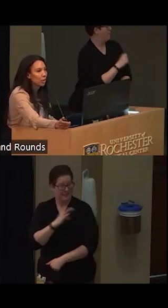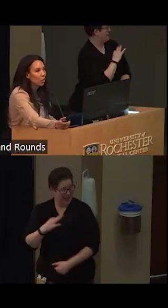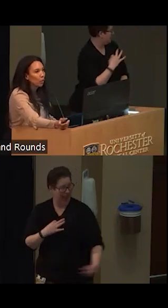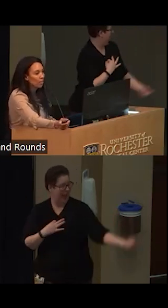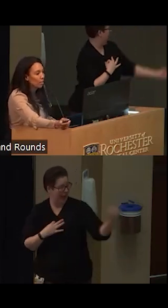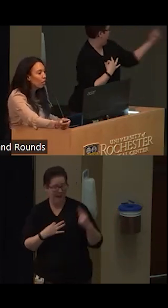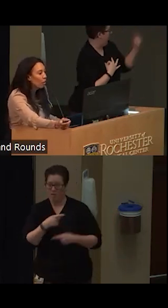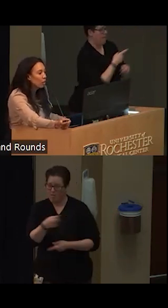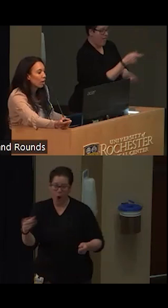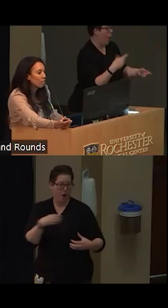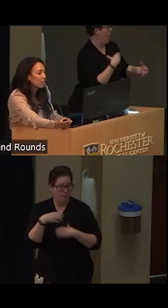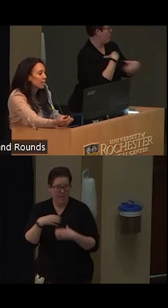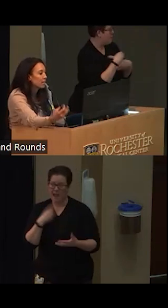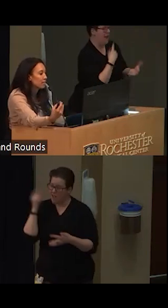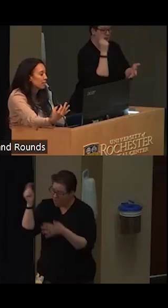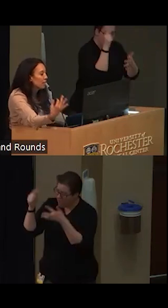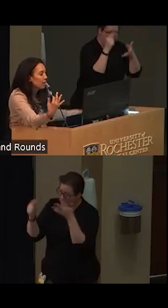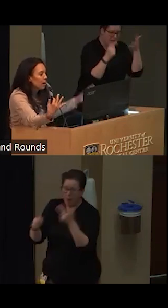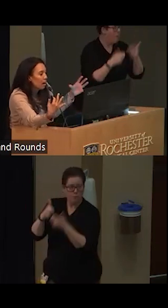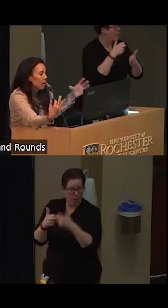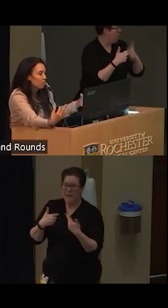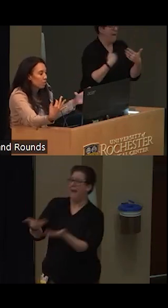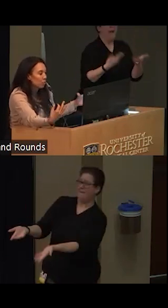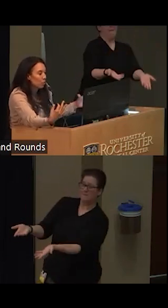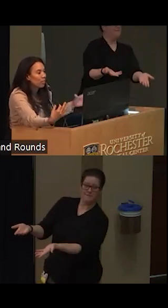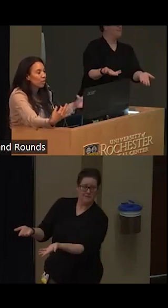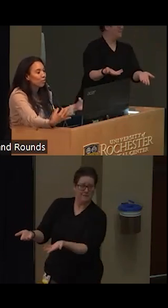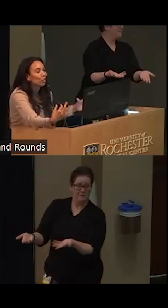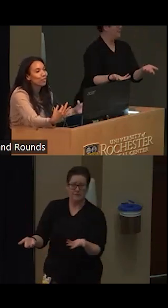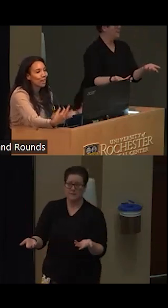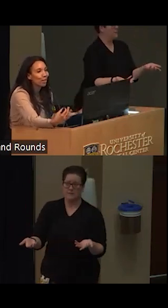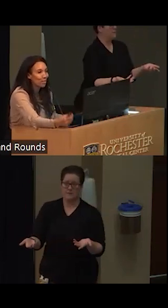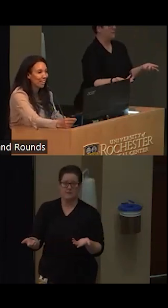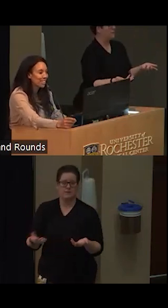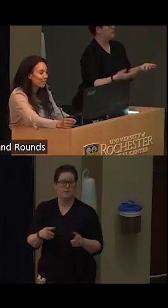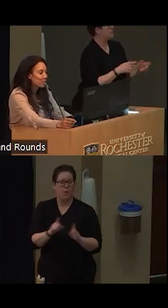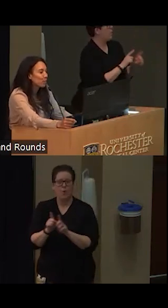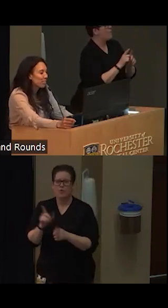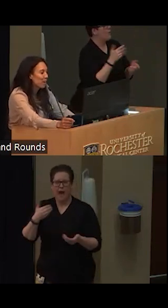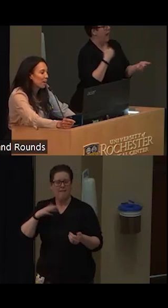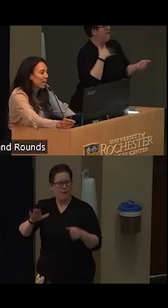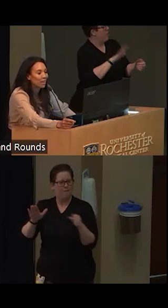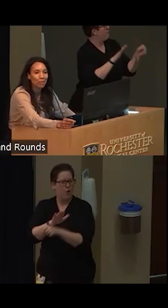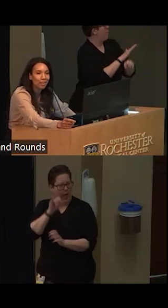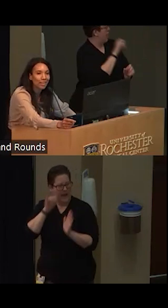with all of these um with their full selves I guess I'll just put it that way and we really